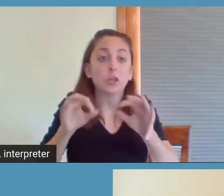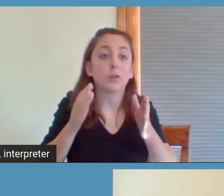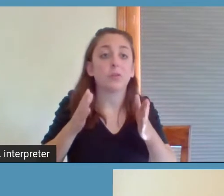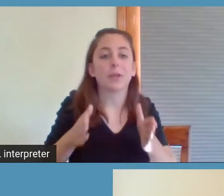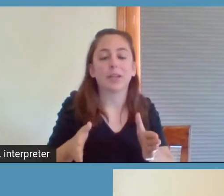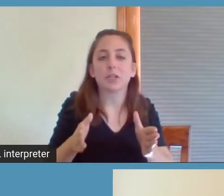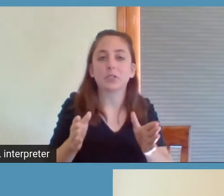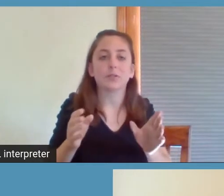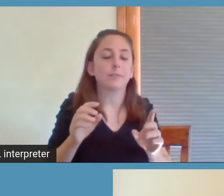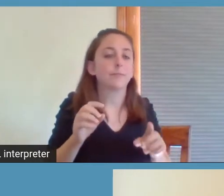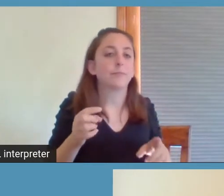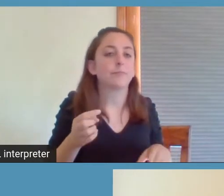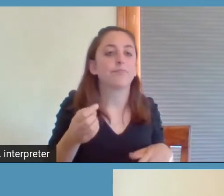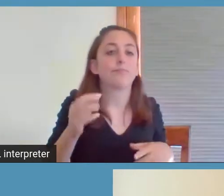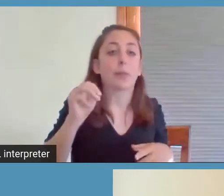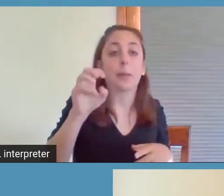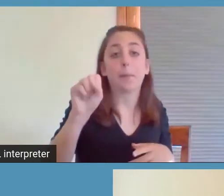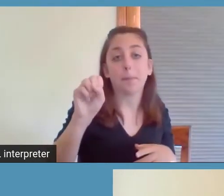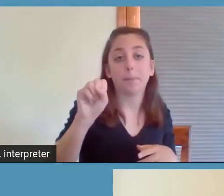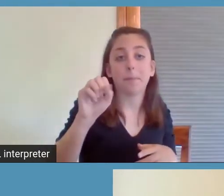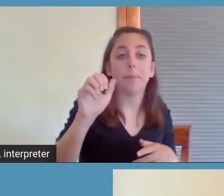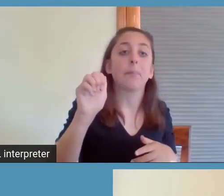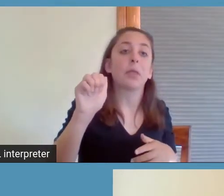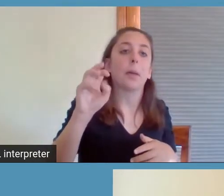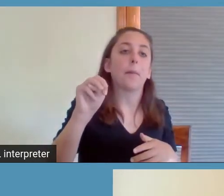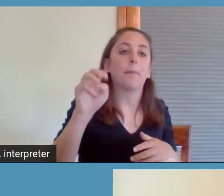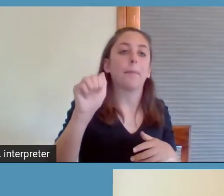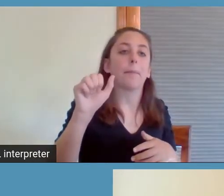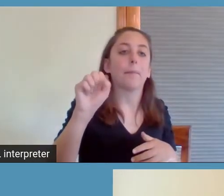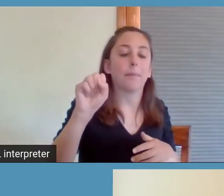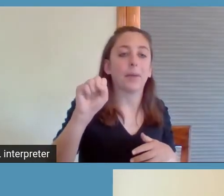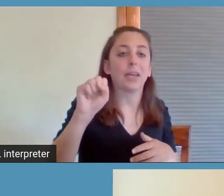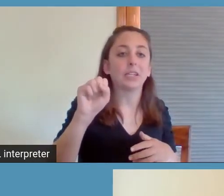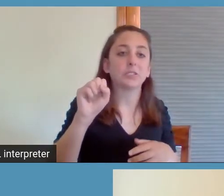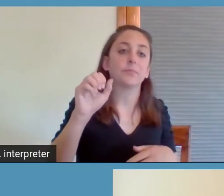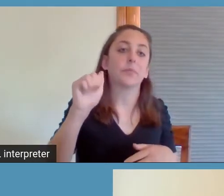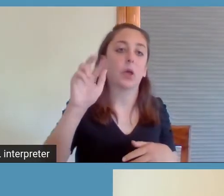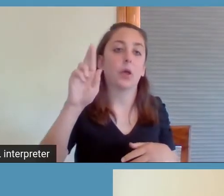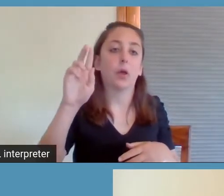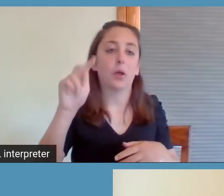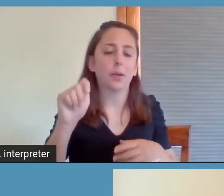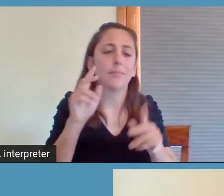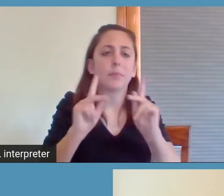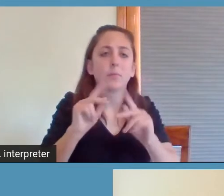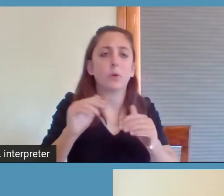purchase did the um some people hire up made the purchases with comes matrix we do have